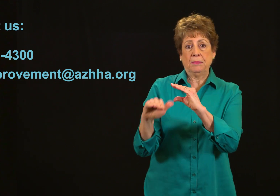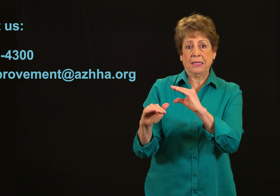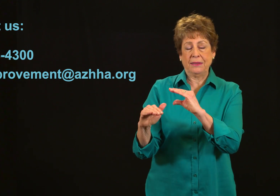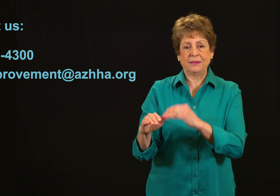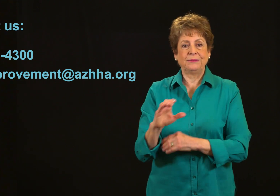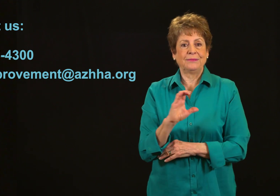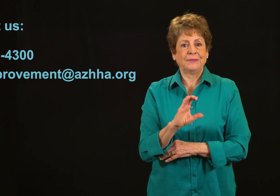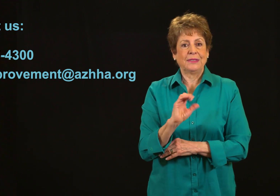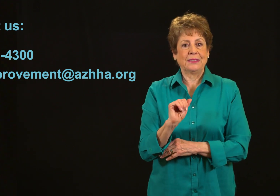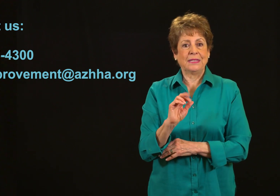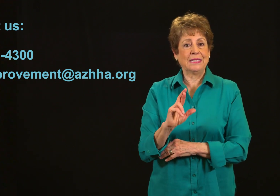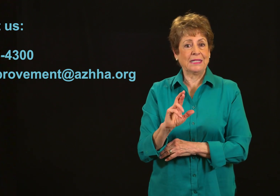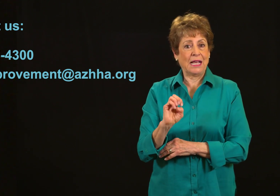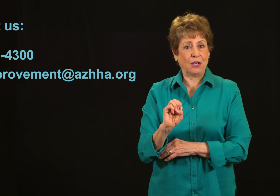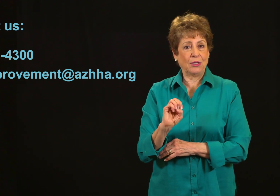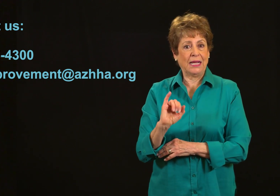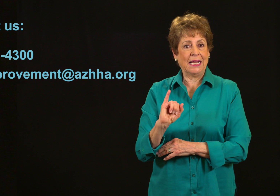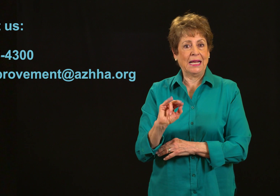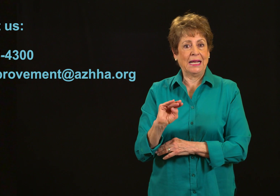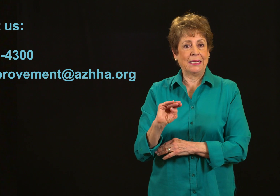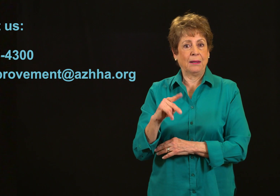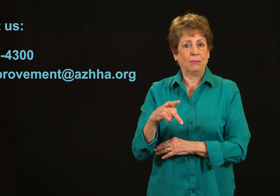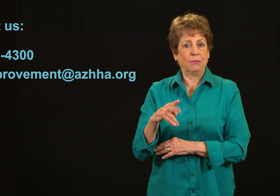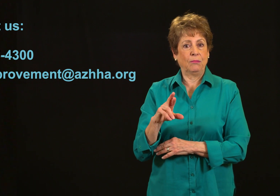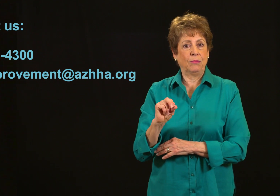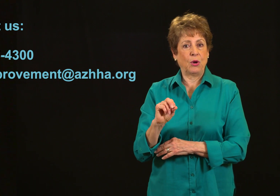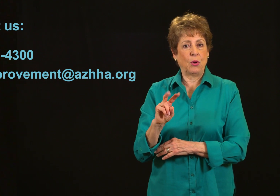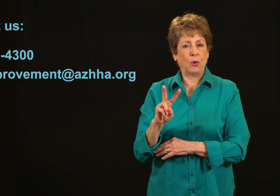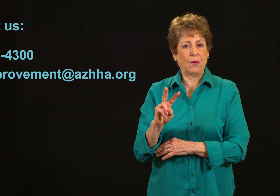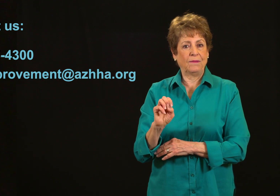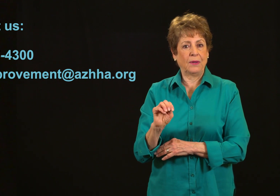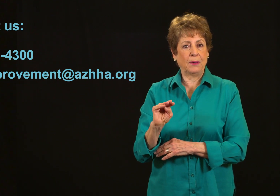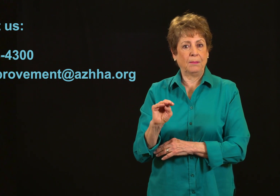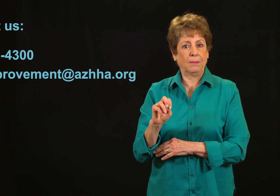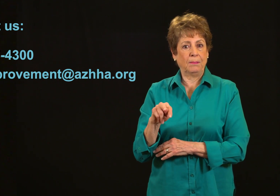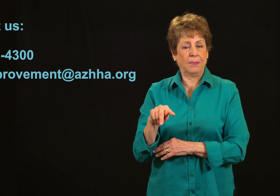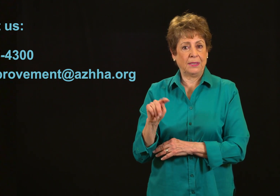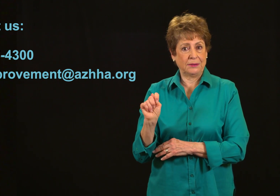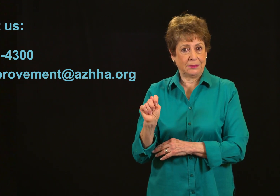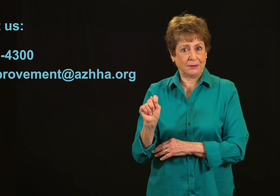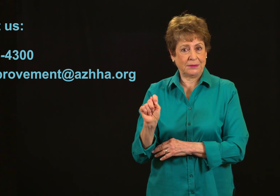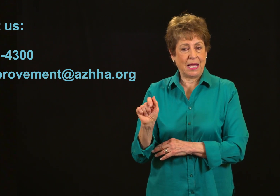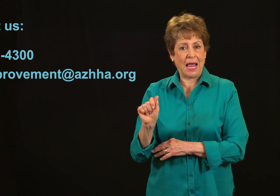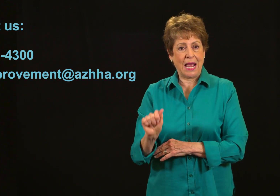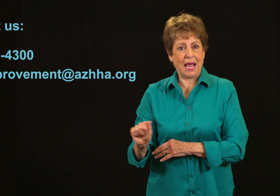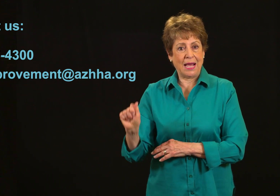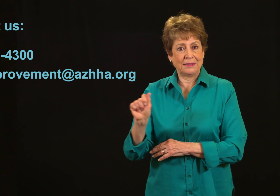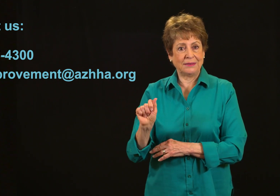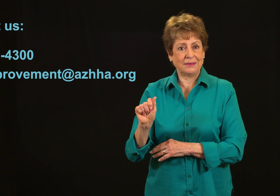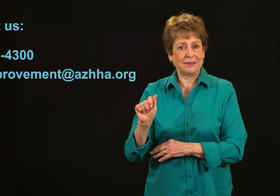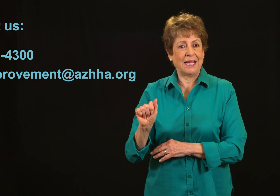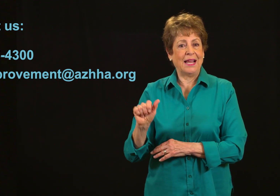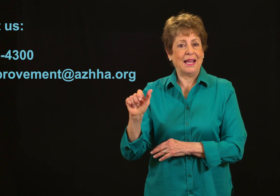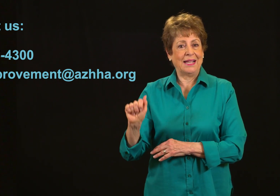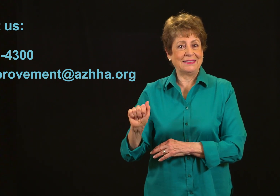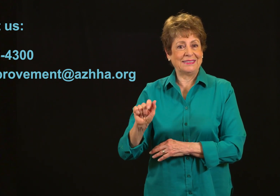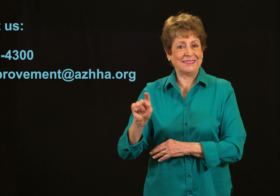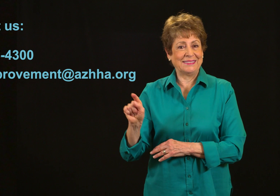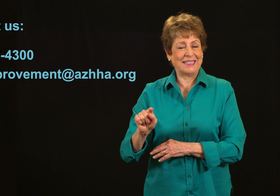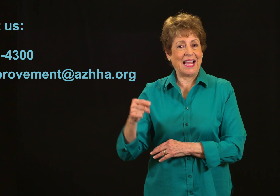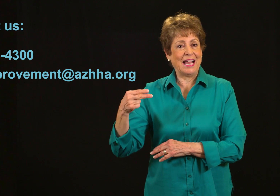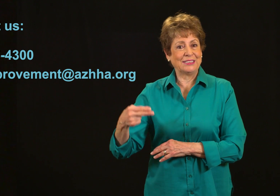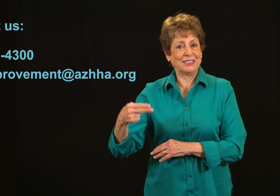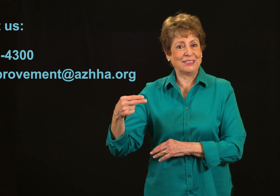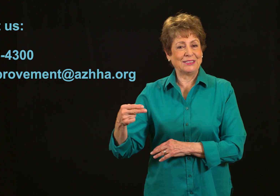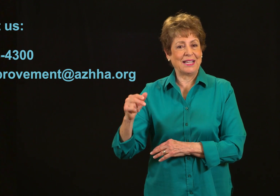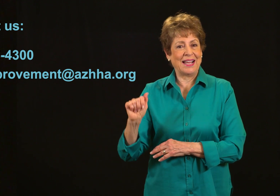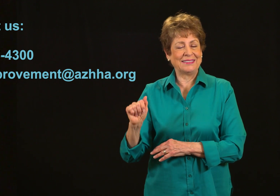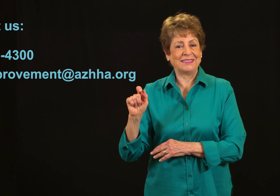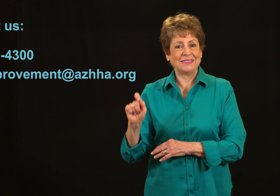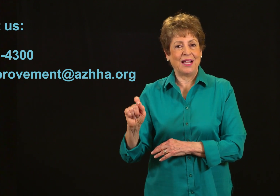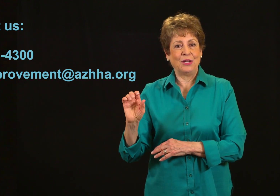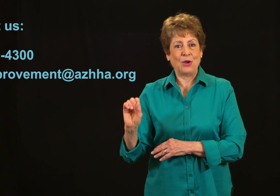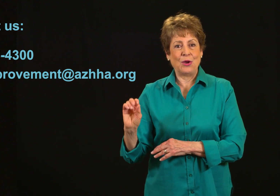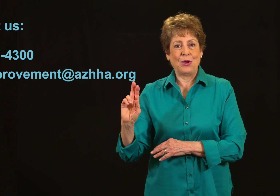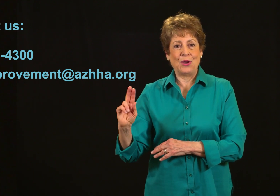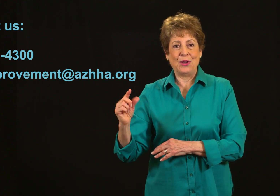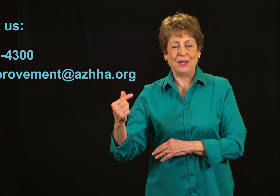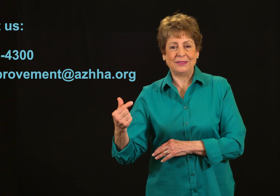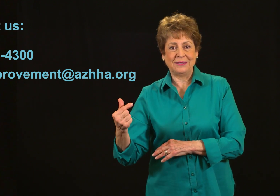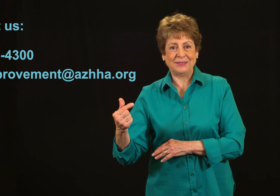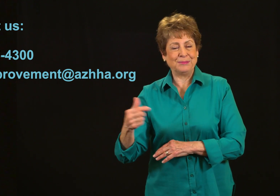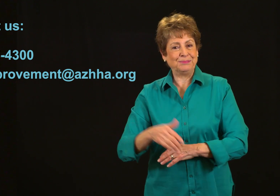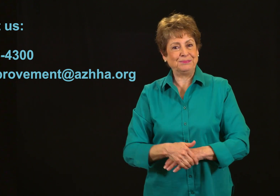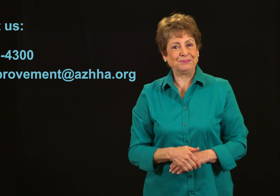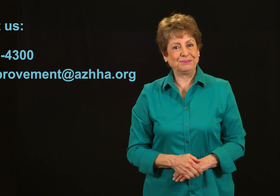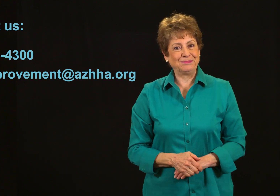careimprovement@azhha.org.